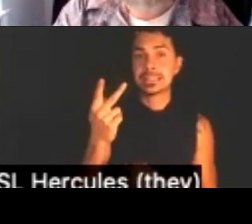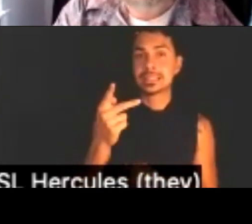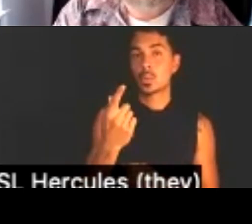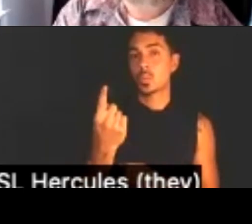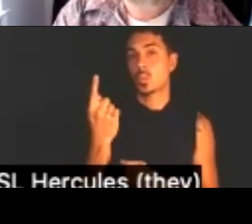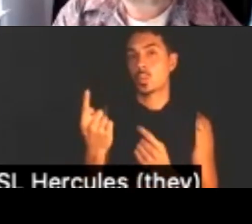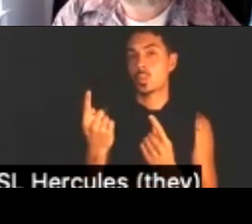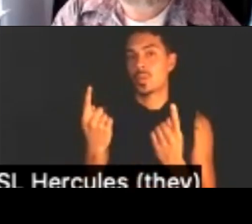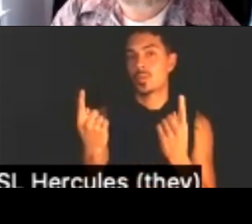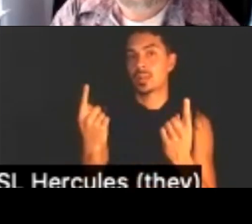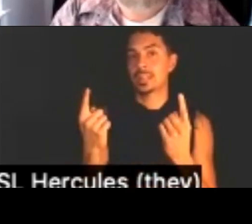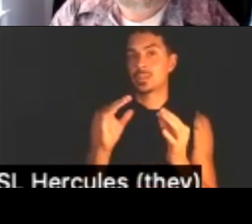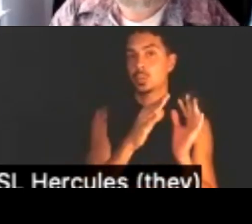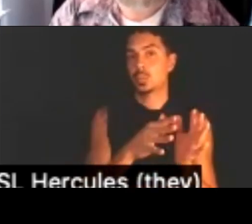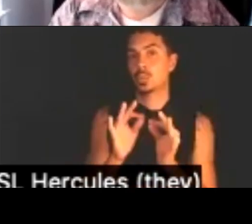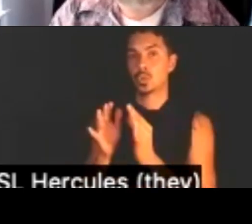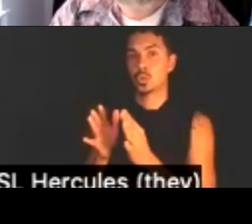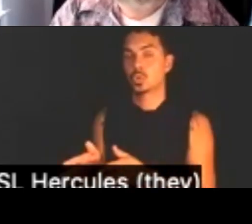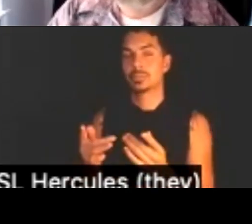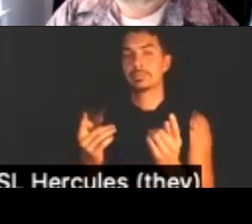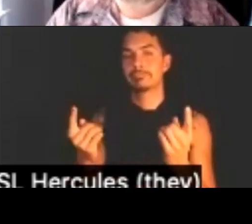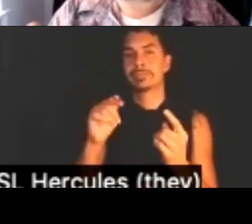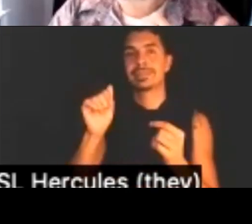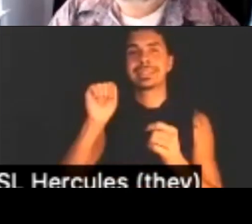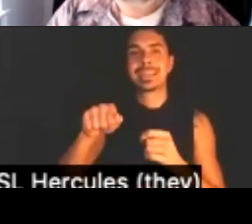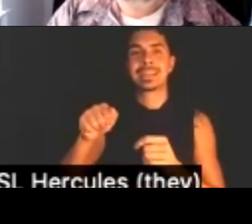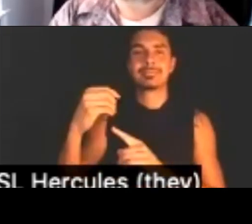you can always pin them and they will be spotlighting